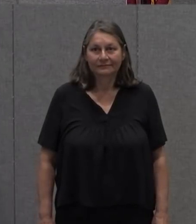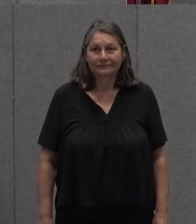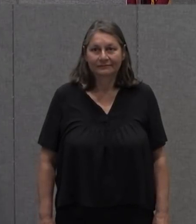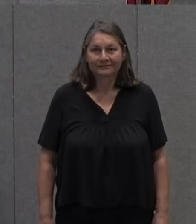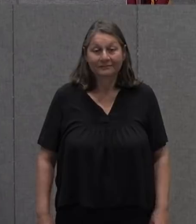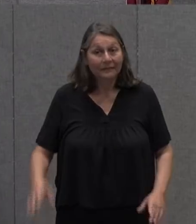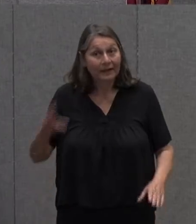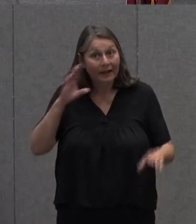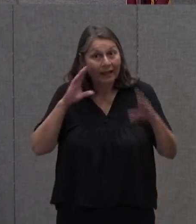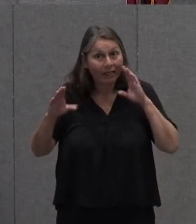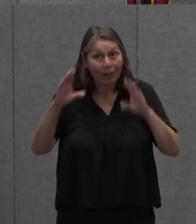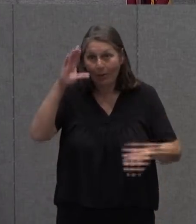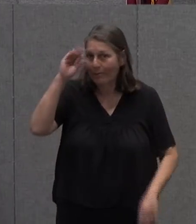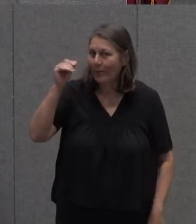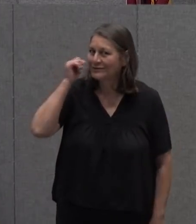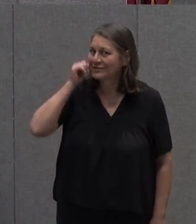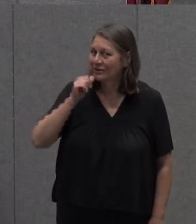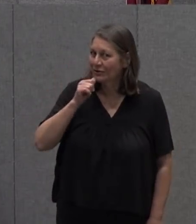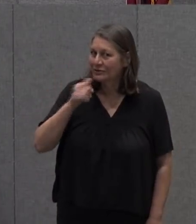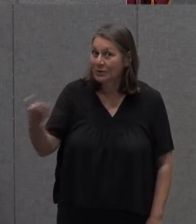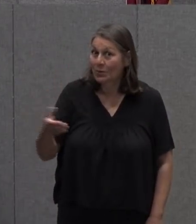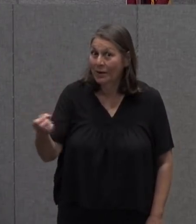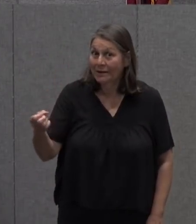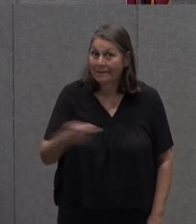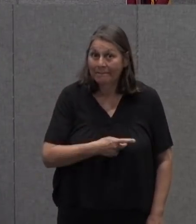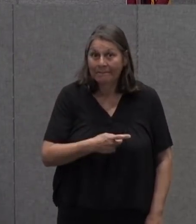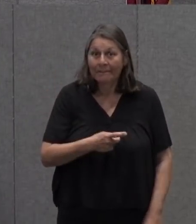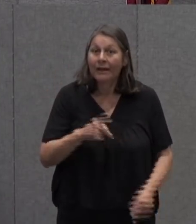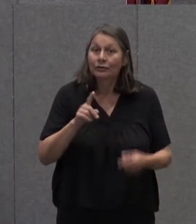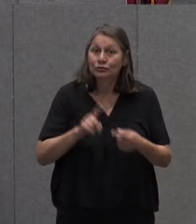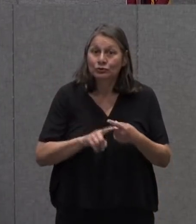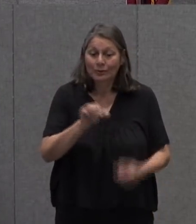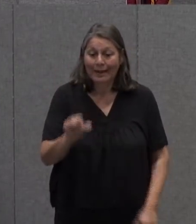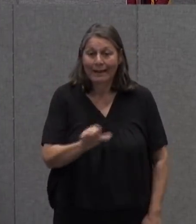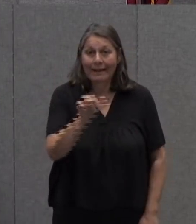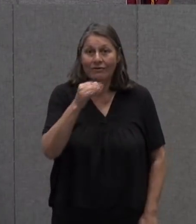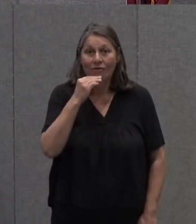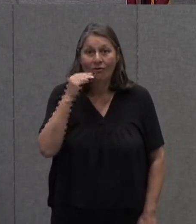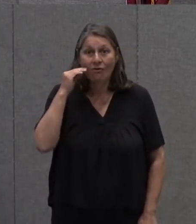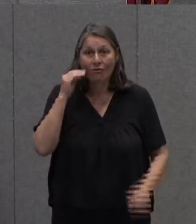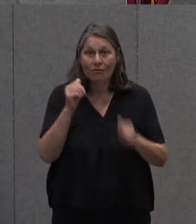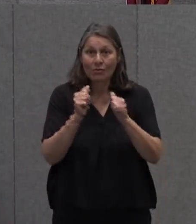Hi there boys and girls. Welcome back to @Home with APS. I'm Ms. Lori.